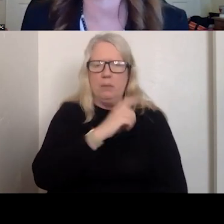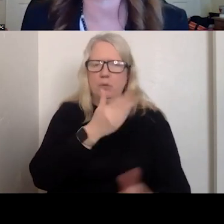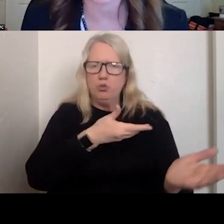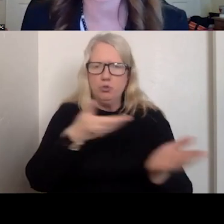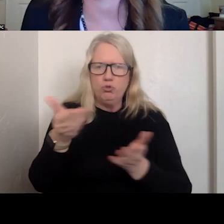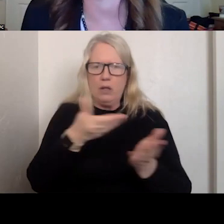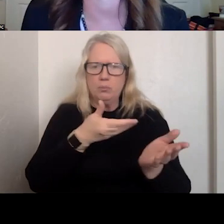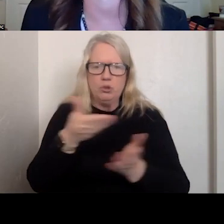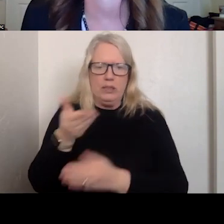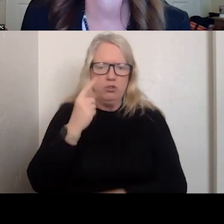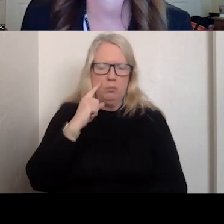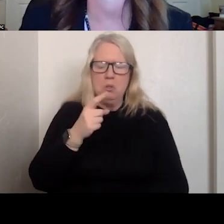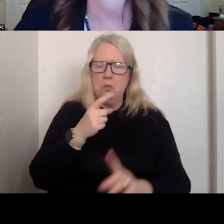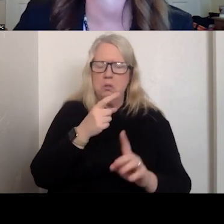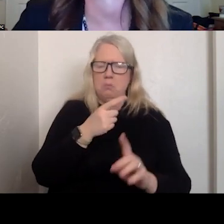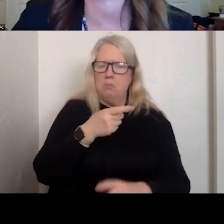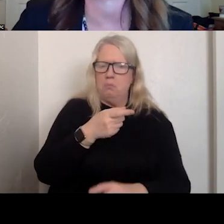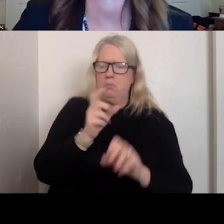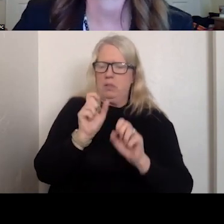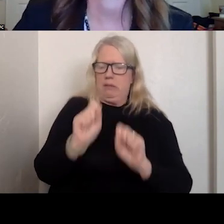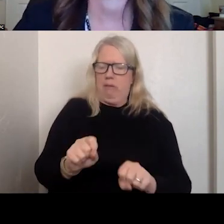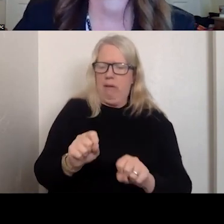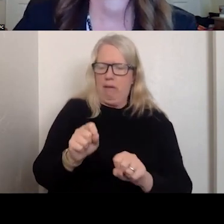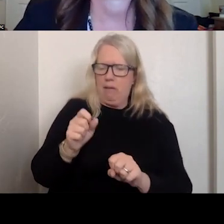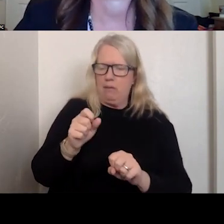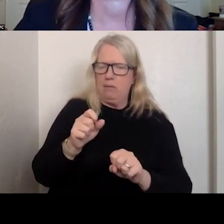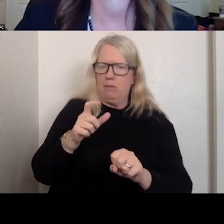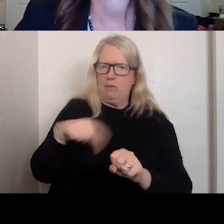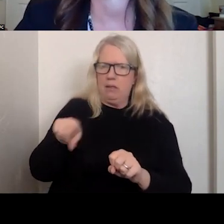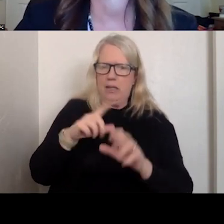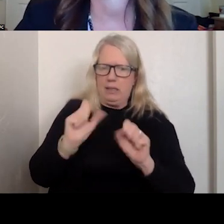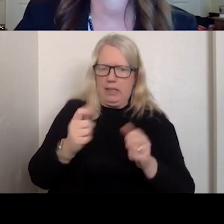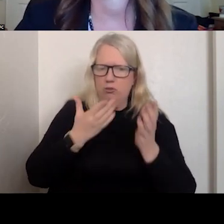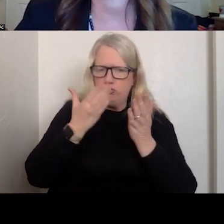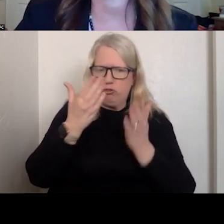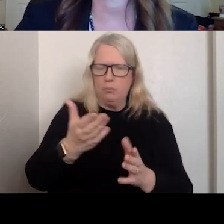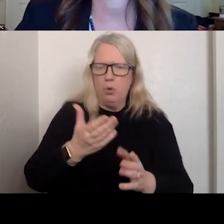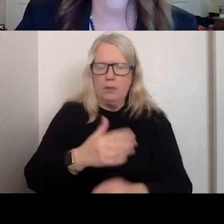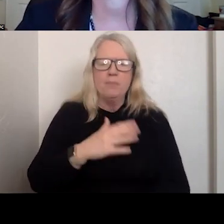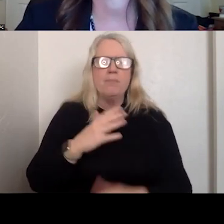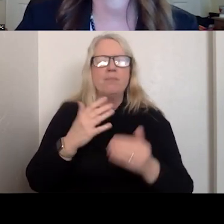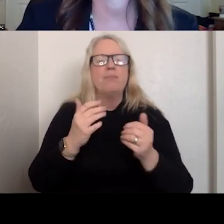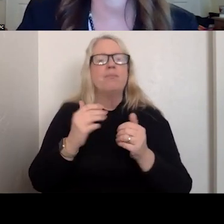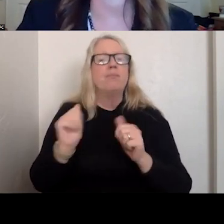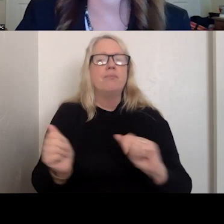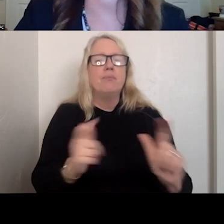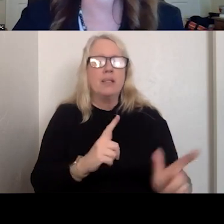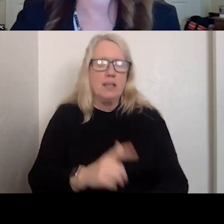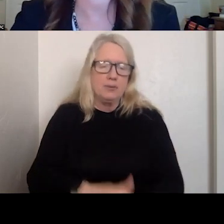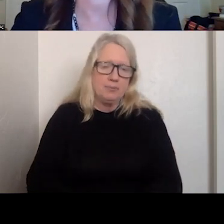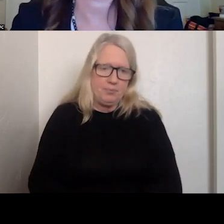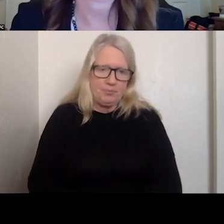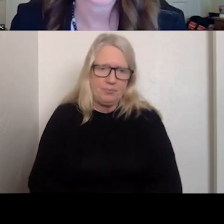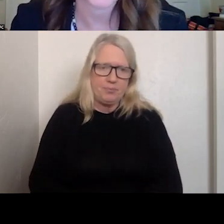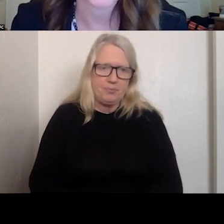THEM, THEY CAN TRANSPORT. MOVING INTO THE BEST PRACTICES.